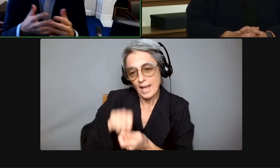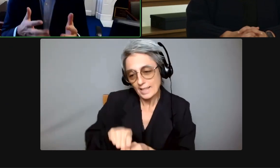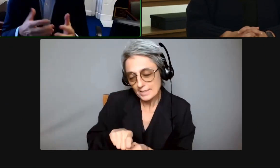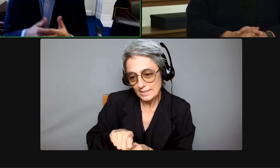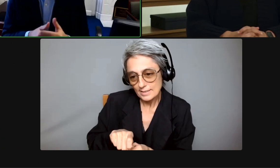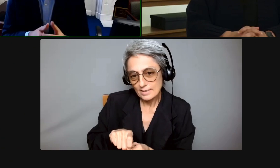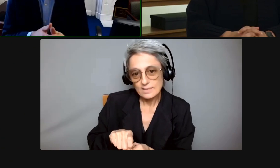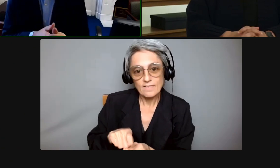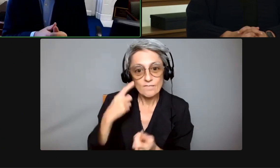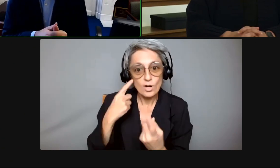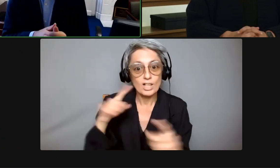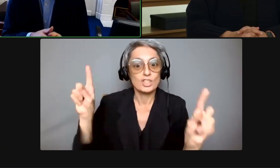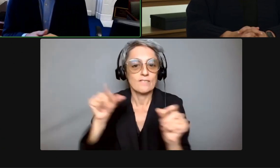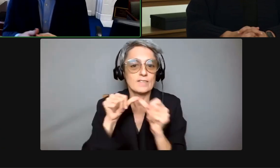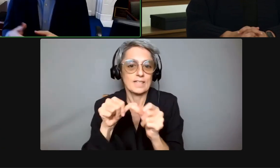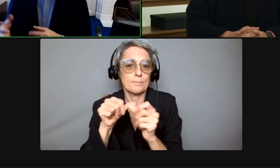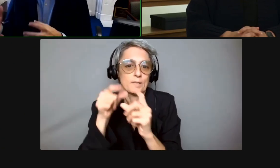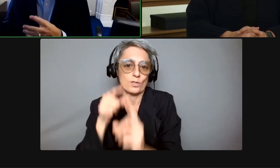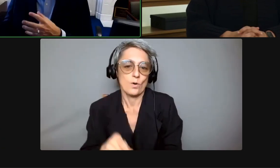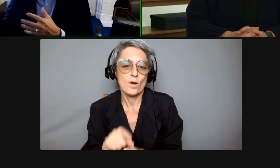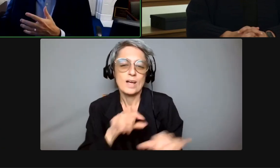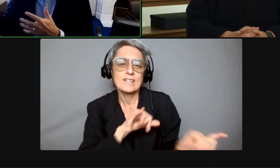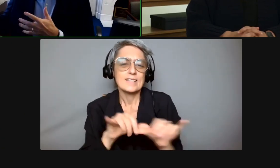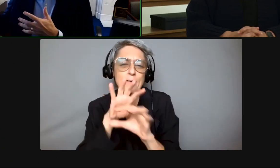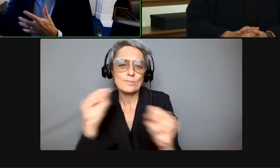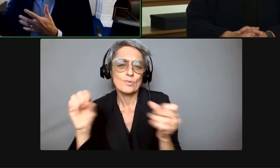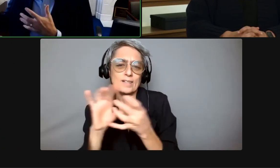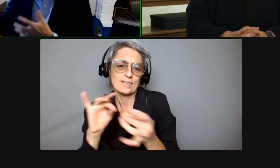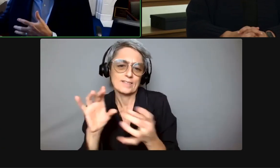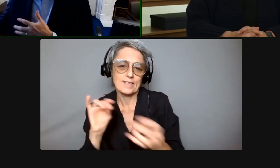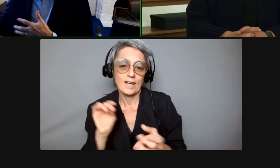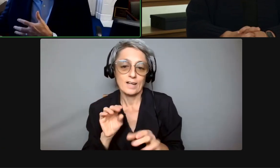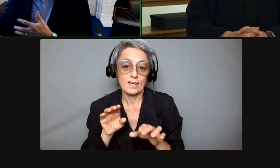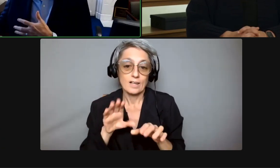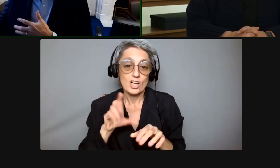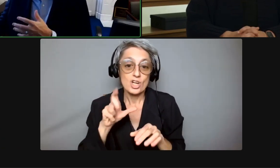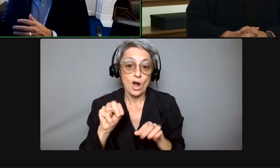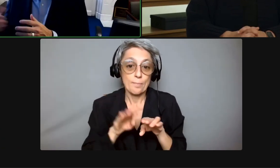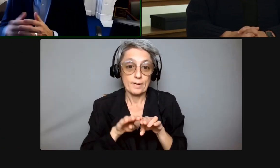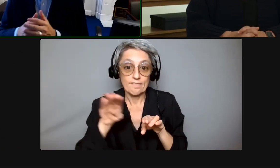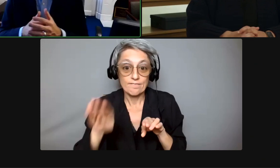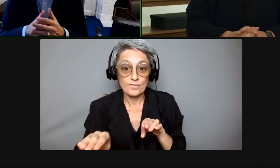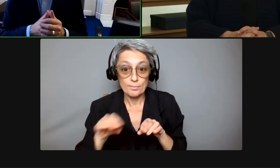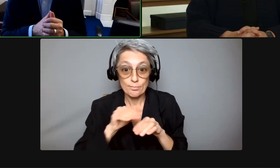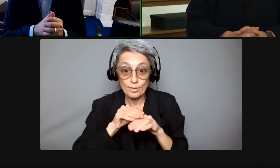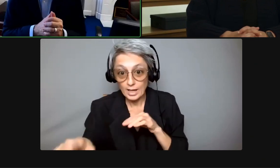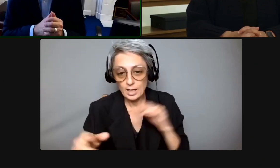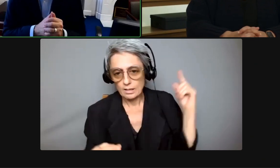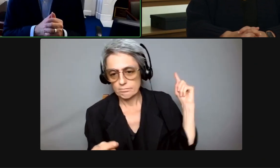Use the power of the footprint to catalyze the market for lower embodied carbon materials.